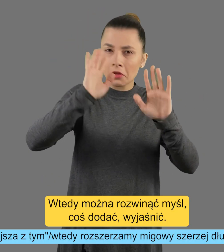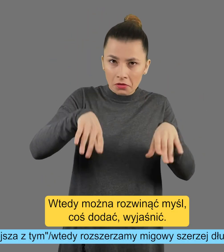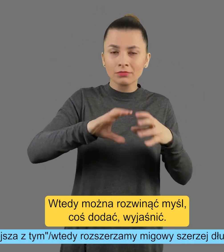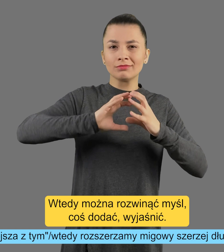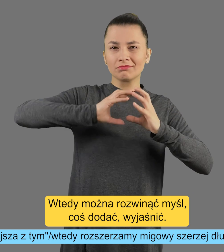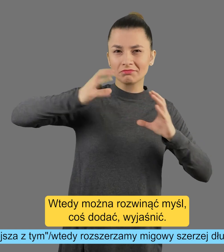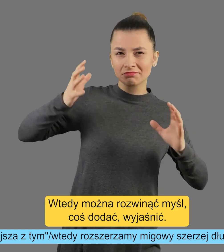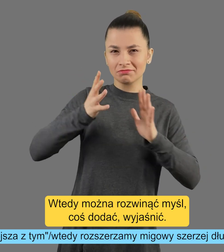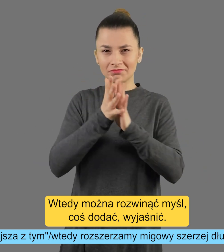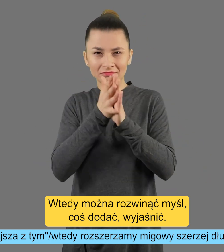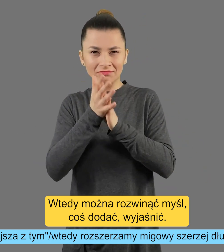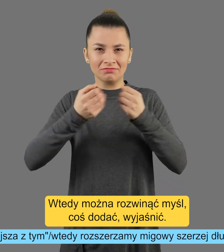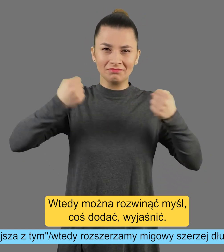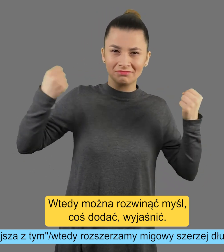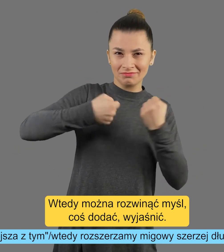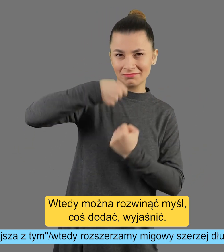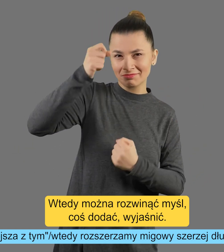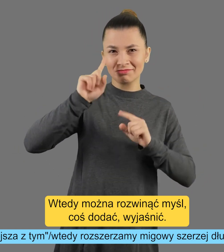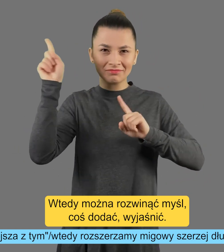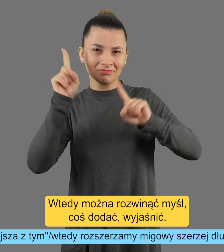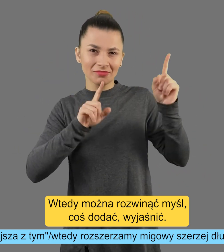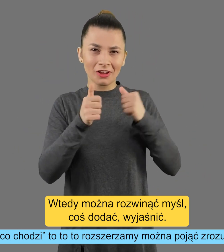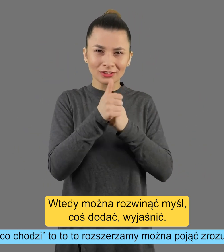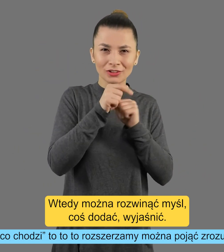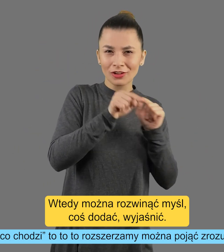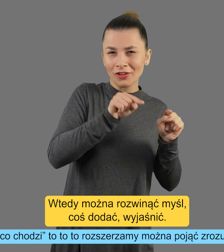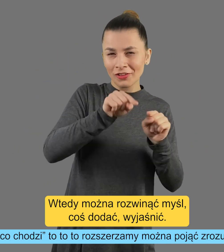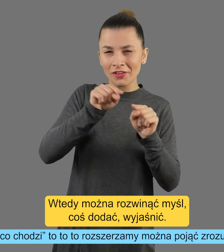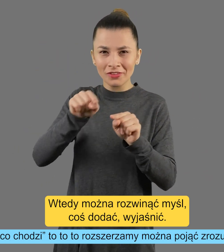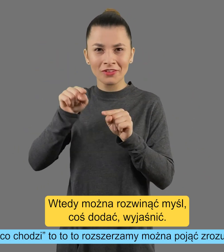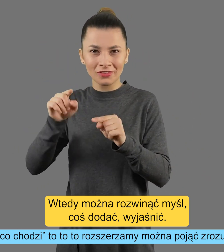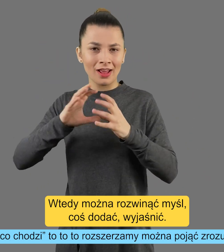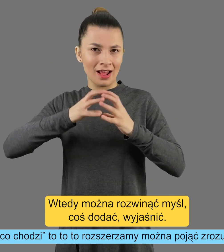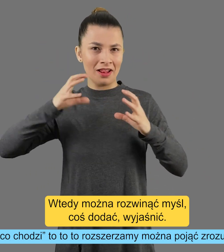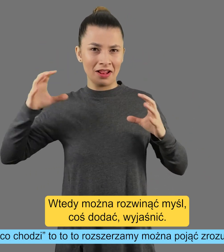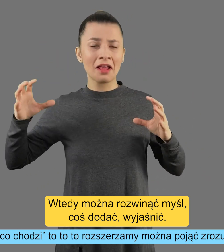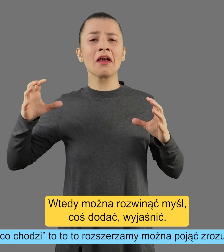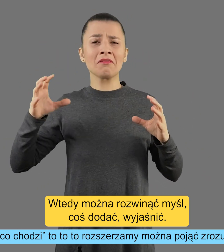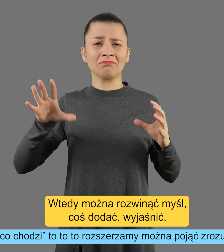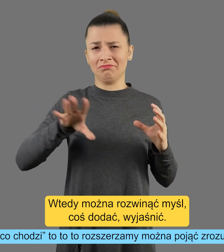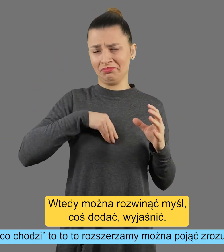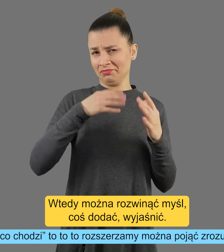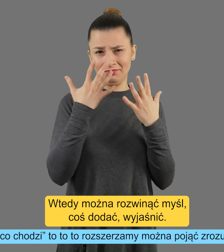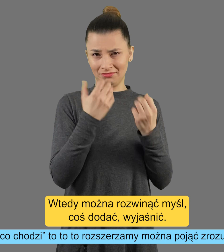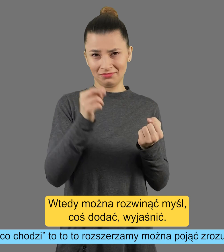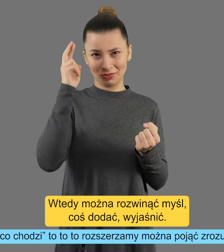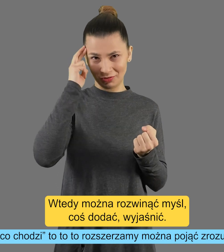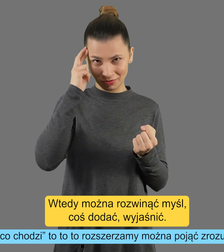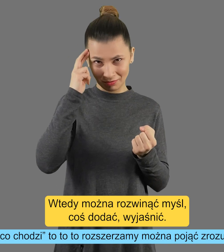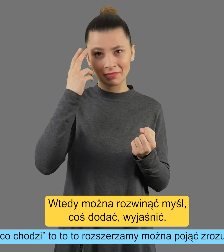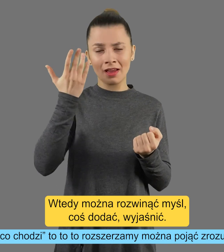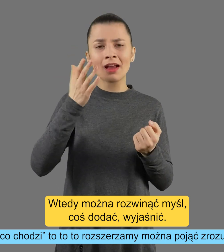Then you can develop a thought, add or explain something.